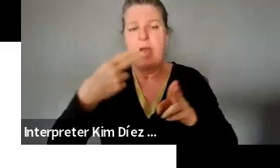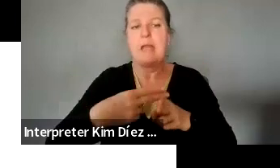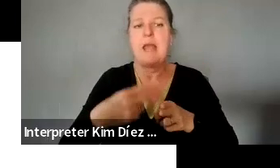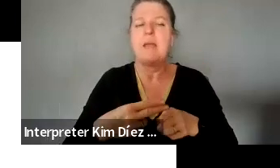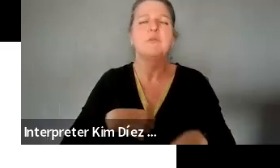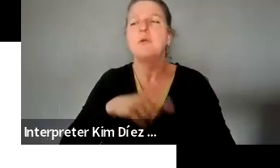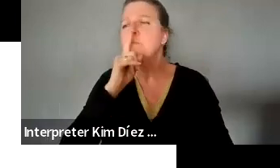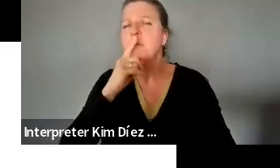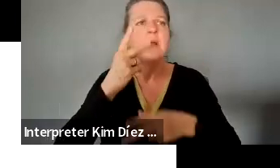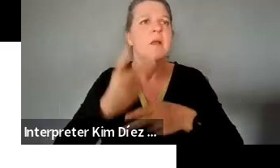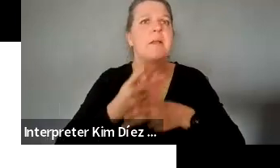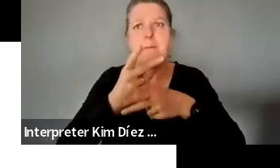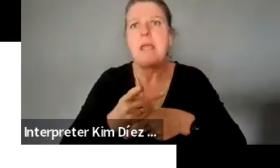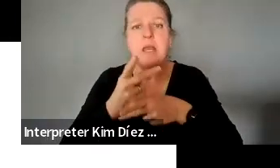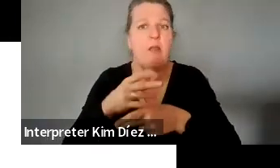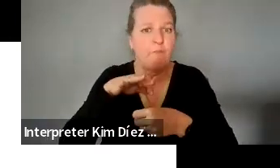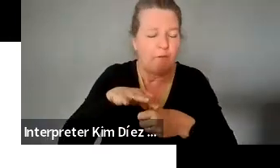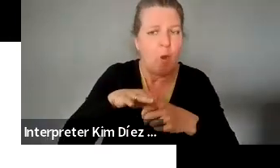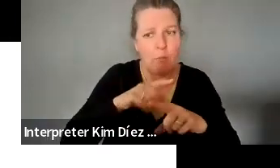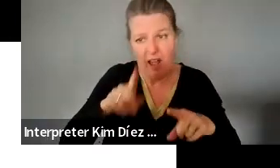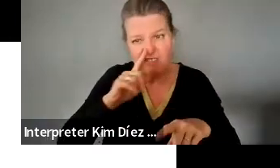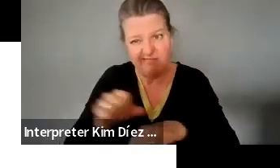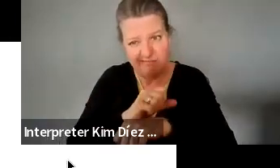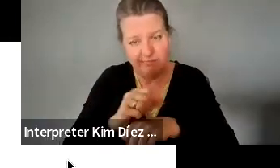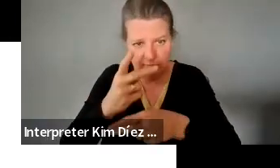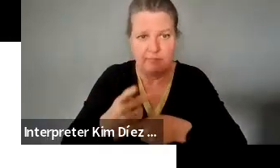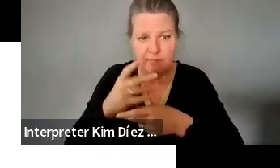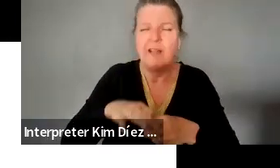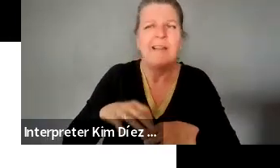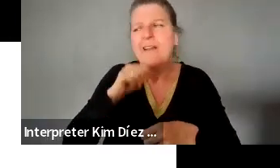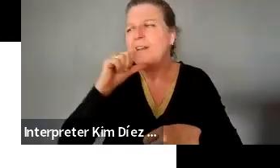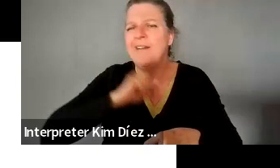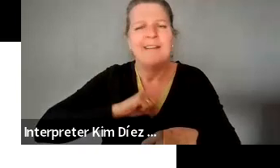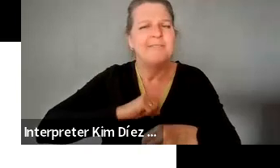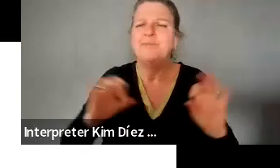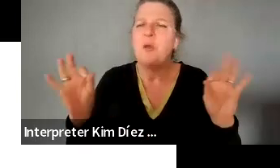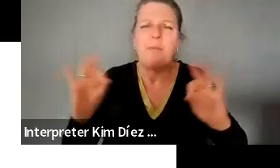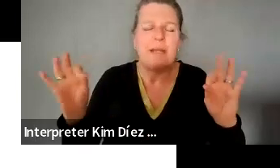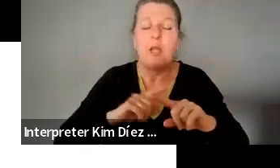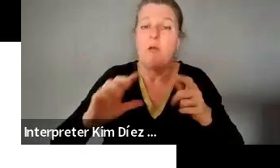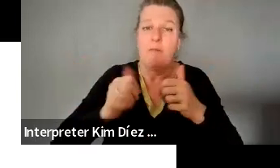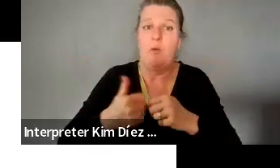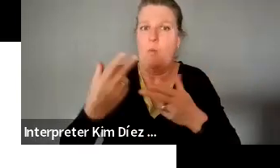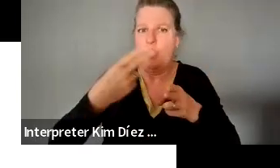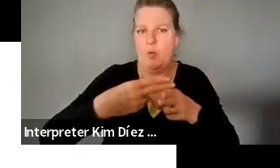but vote carefully. It's not a huge deal, but just, how would you like to be noted on the digital badge? Let's take the temperature and see what the group would like.